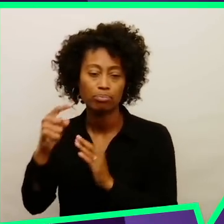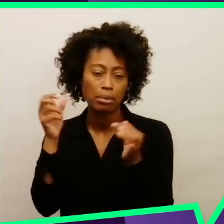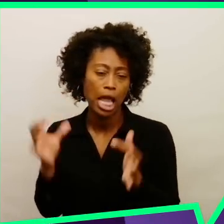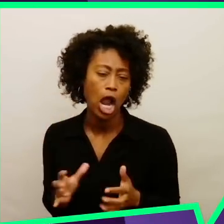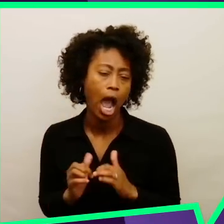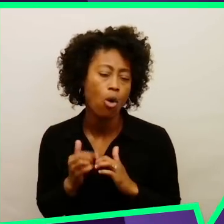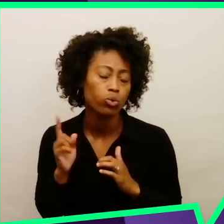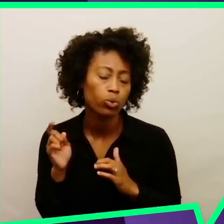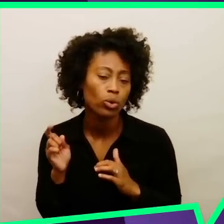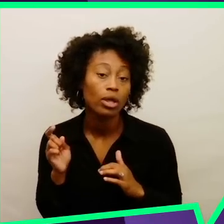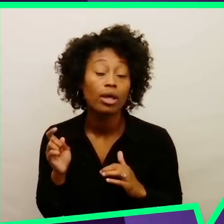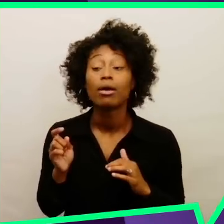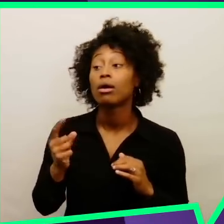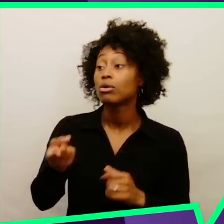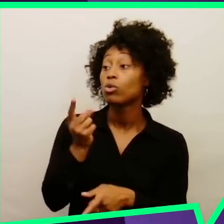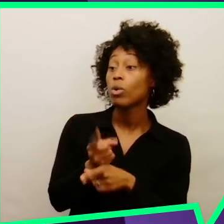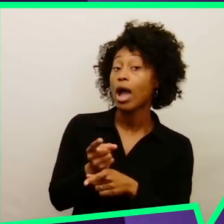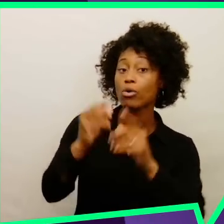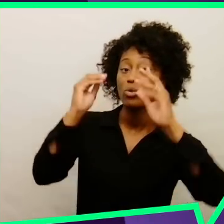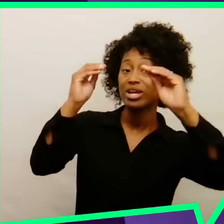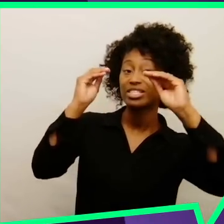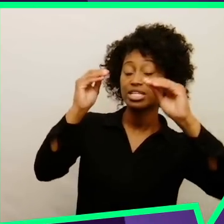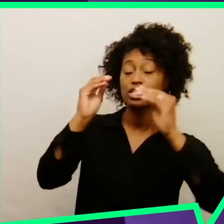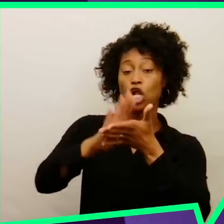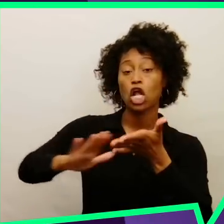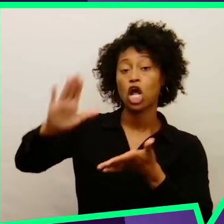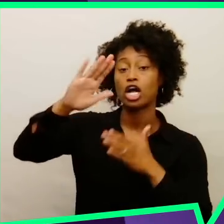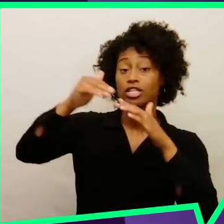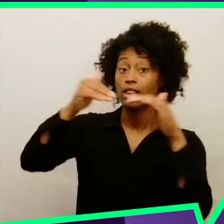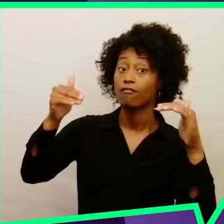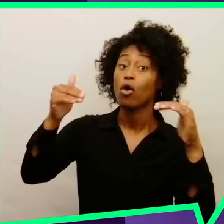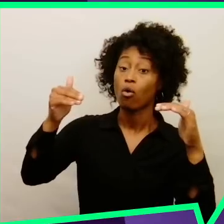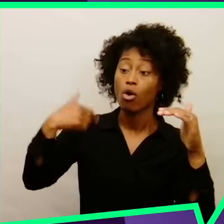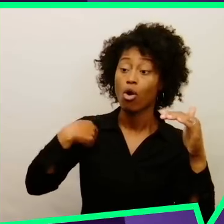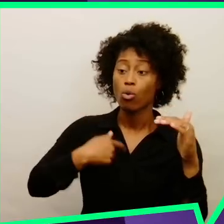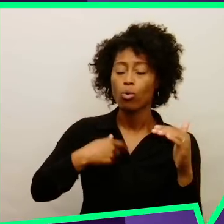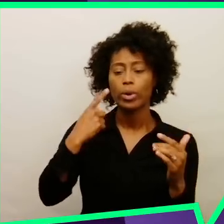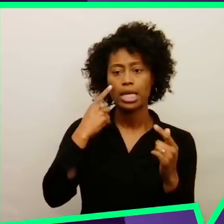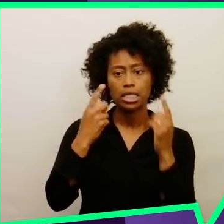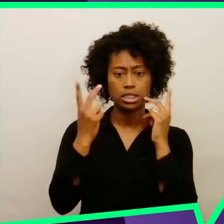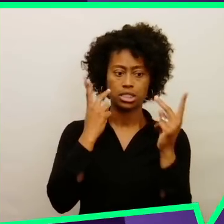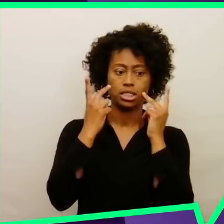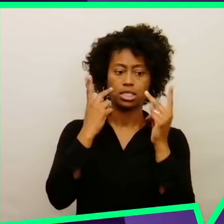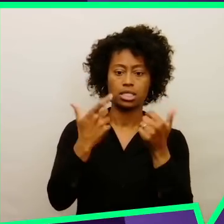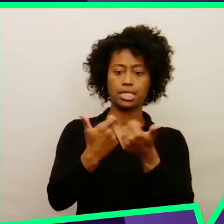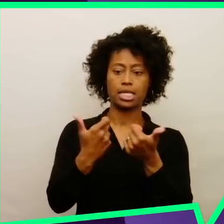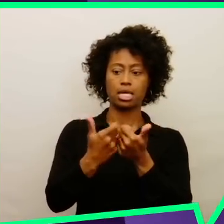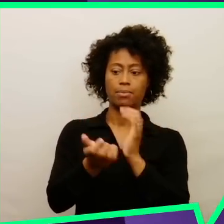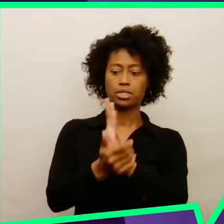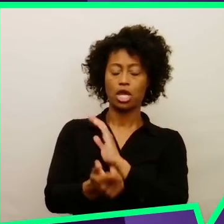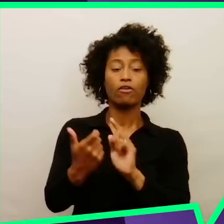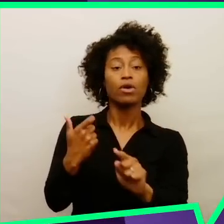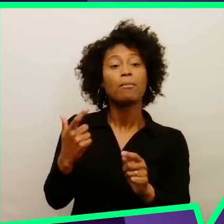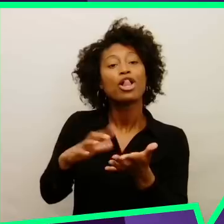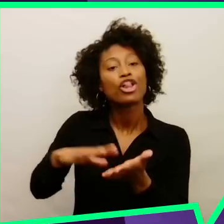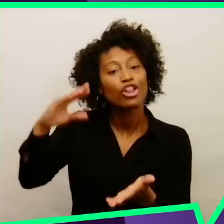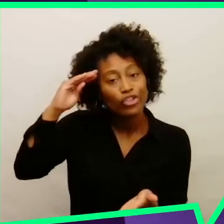We teach at the highest level, at the collegiate level. And we see these gamer skills that you get from learning how to navigate